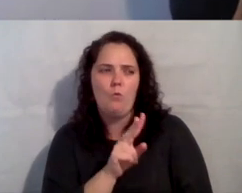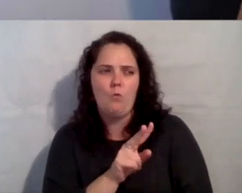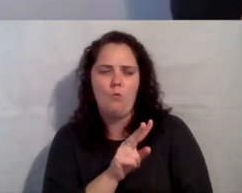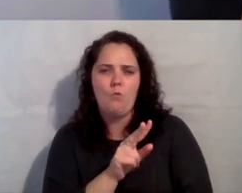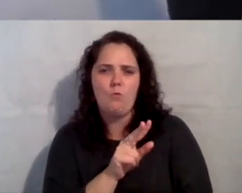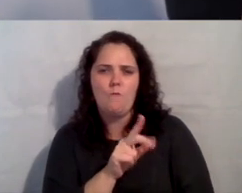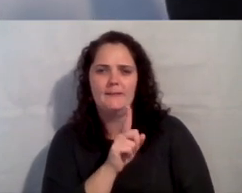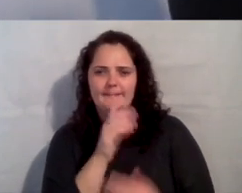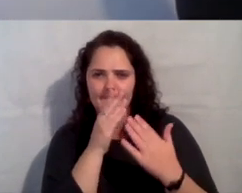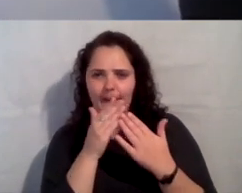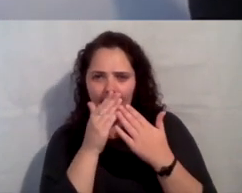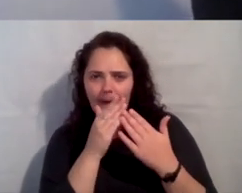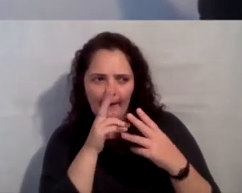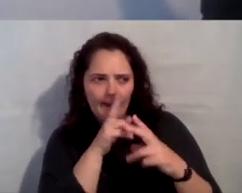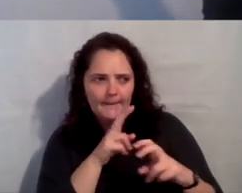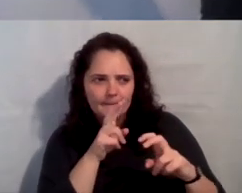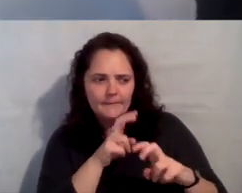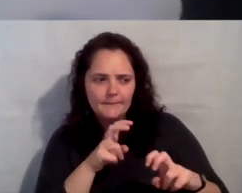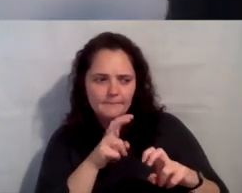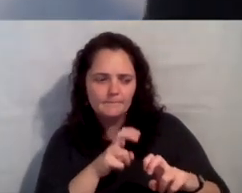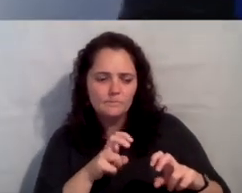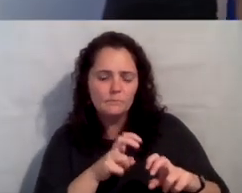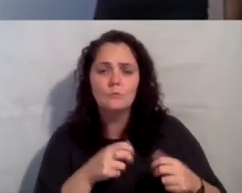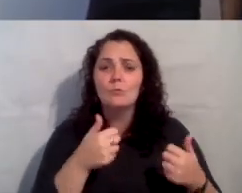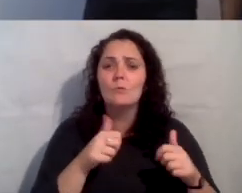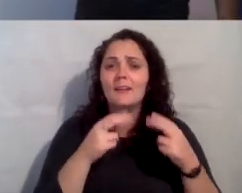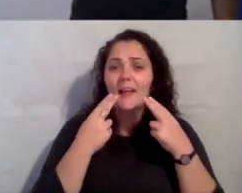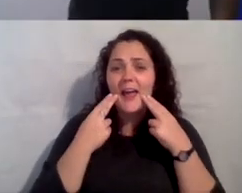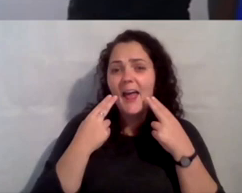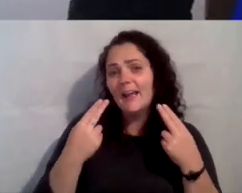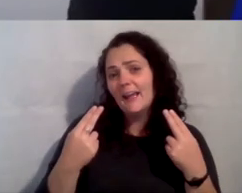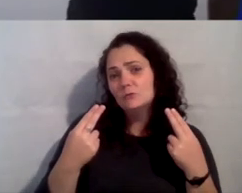figure and work around in a really organic but still fairly loose